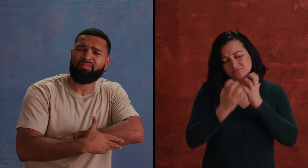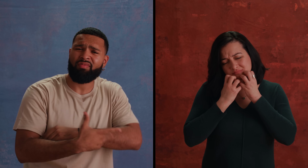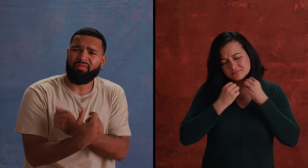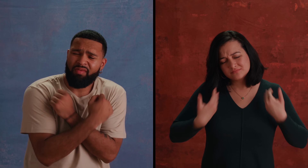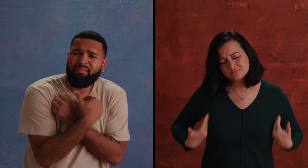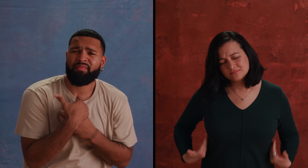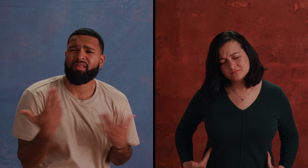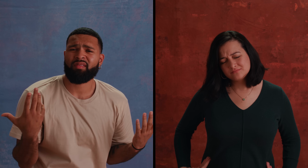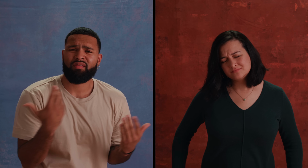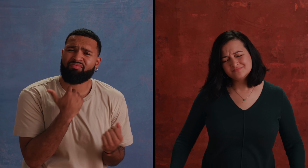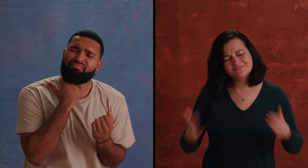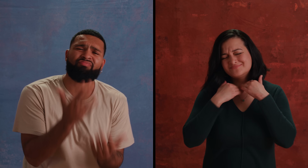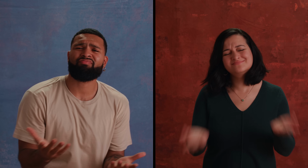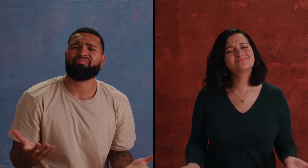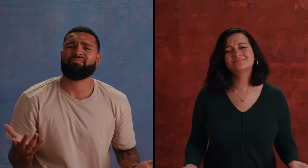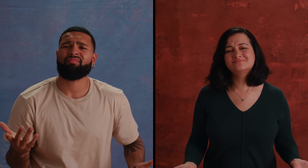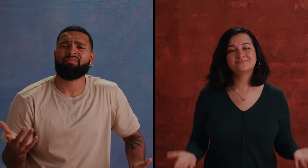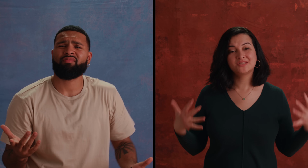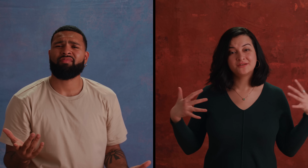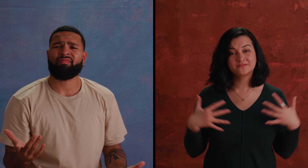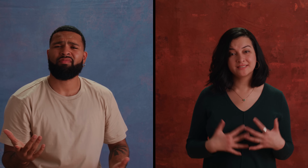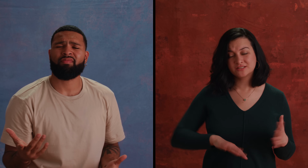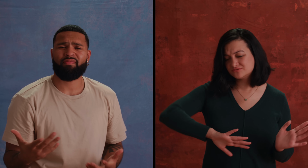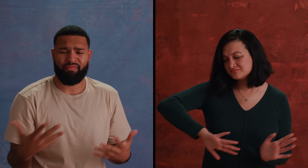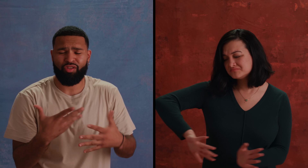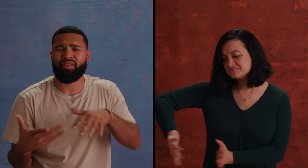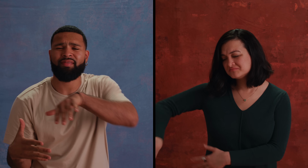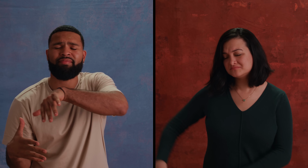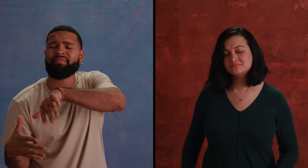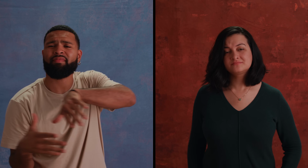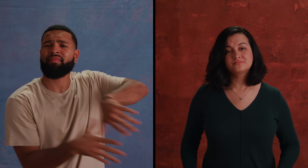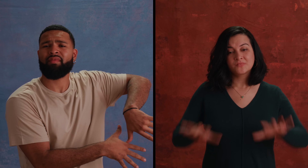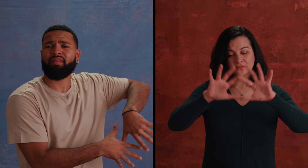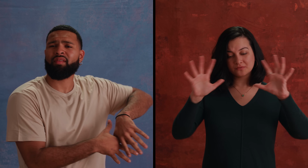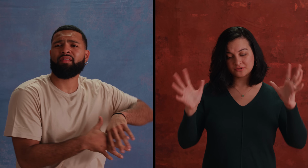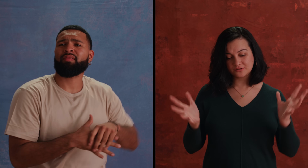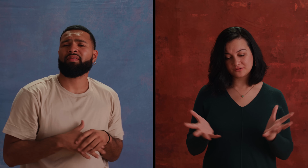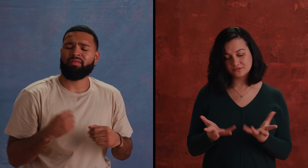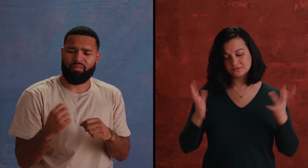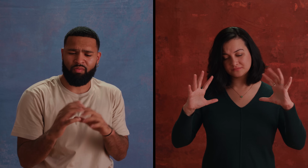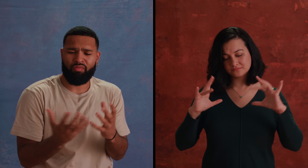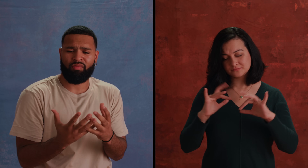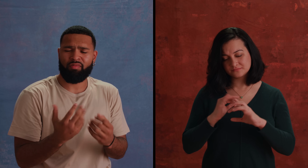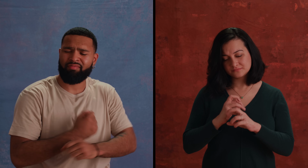would you love me for the hell of it all our fears would be irrelevant if the world was ending